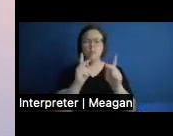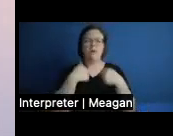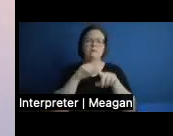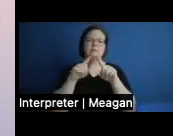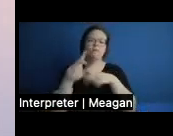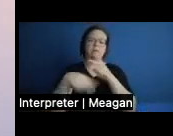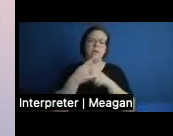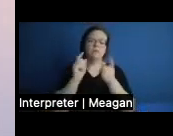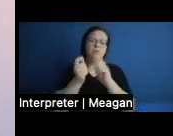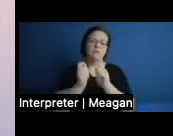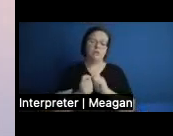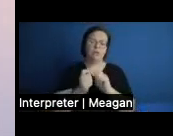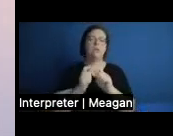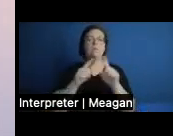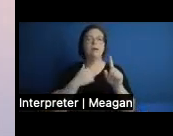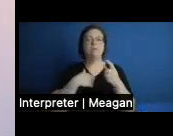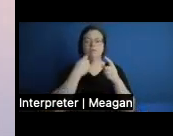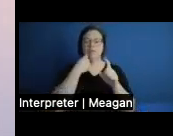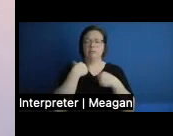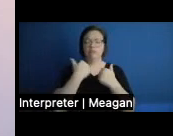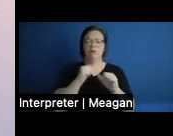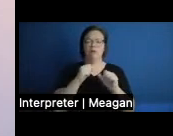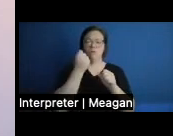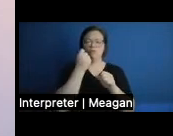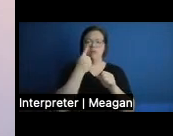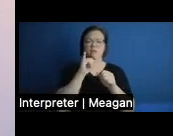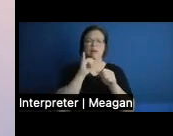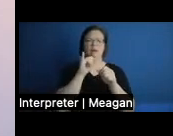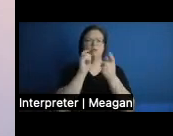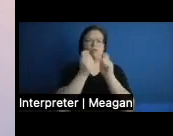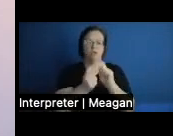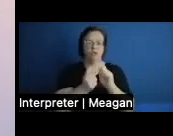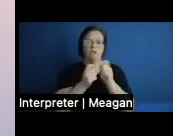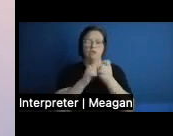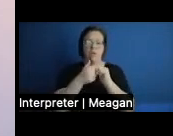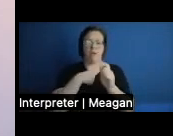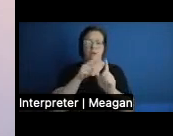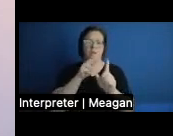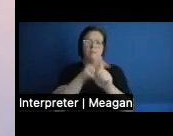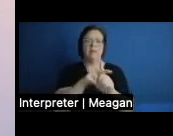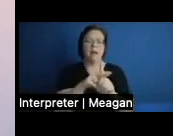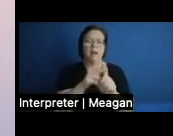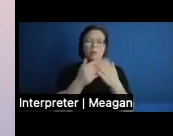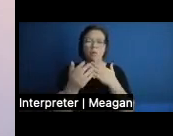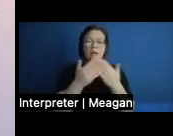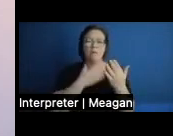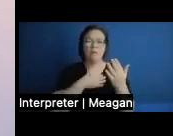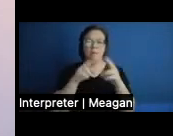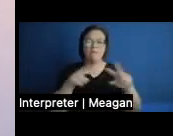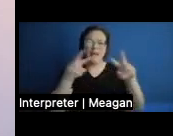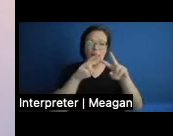revision as kind of the point in which I can apply whatever my whatever my like values, my politics.